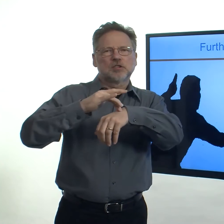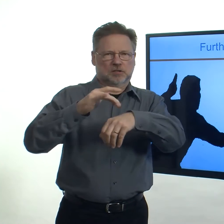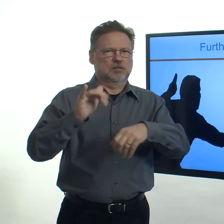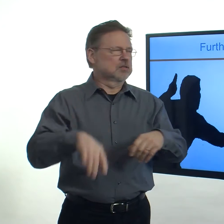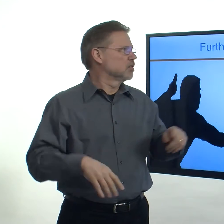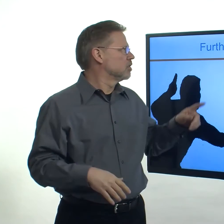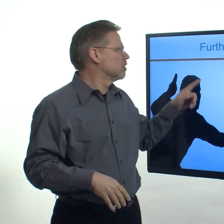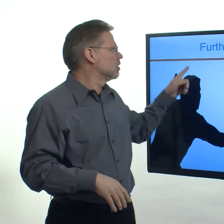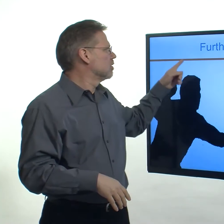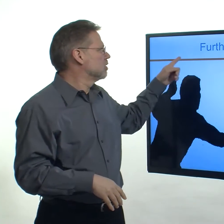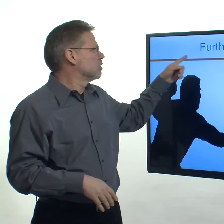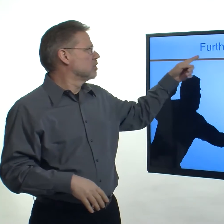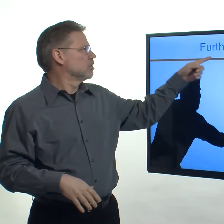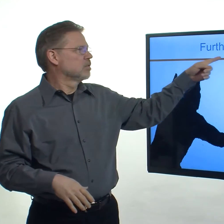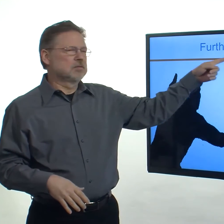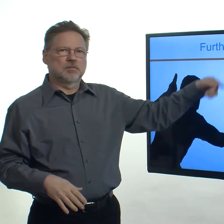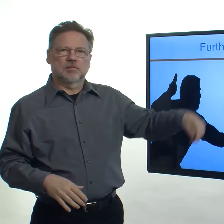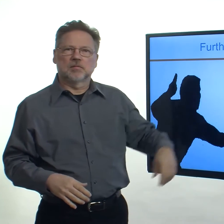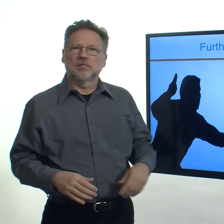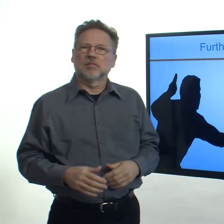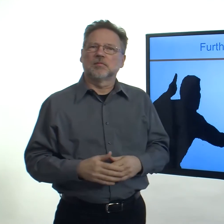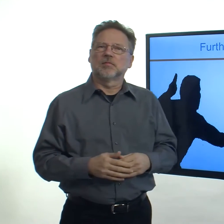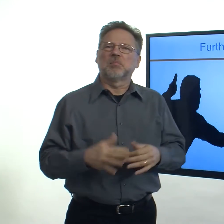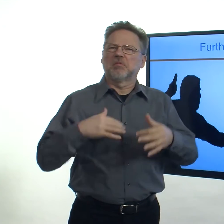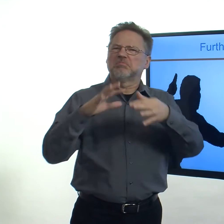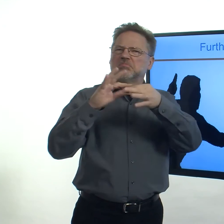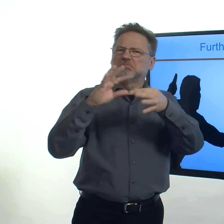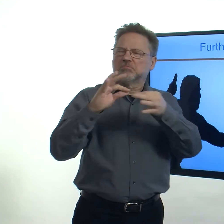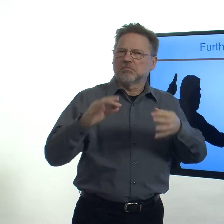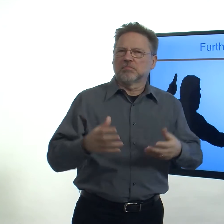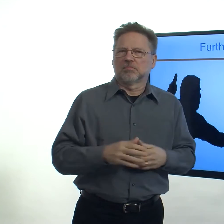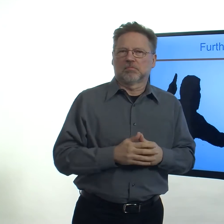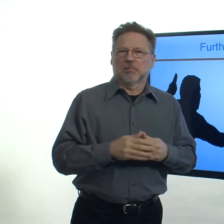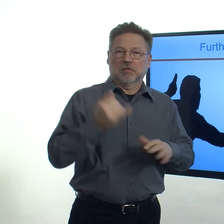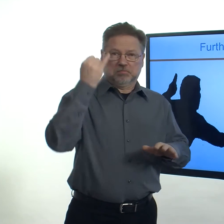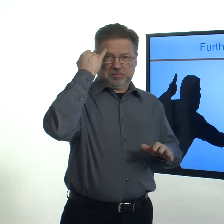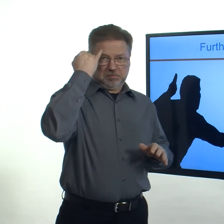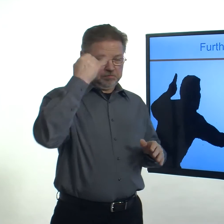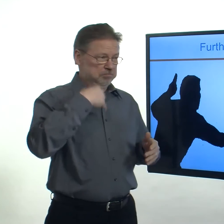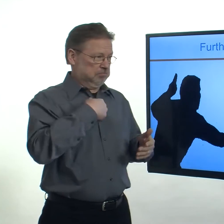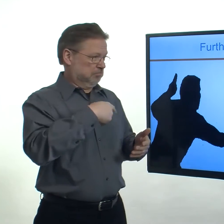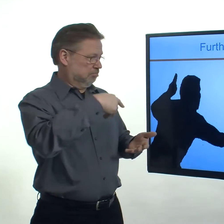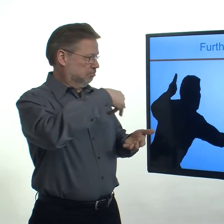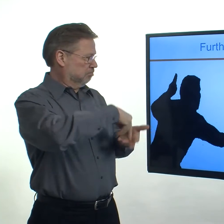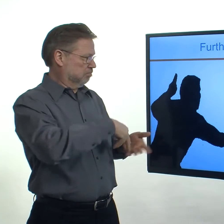I’ll talk about this constraint.